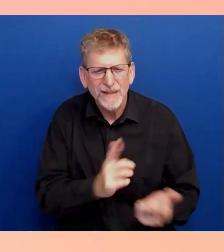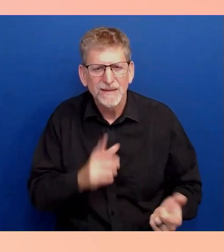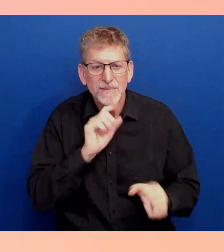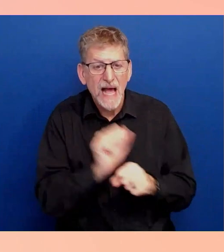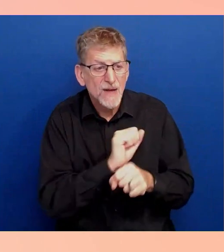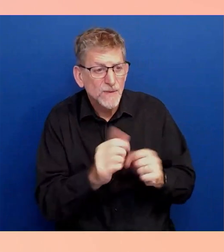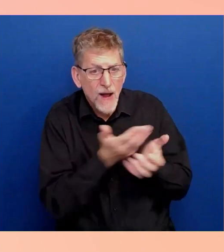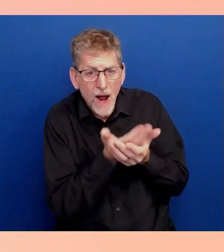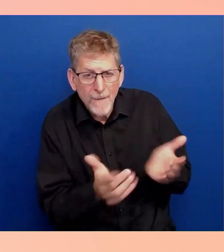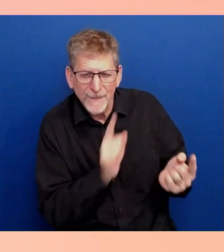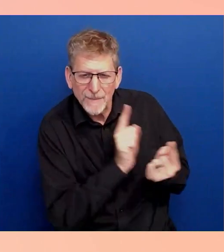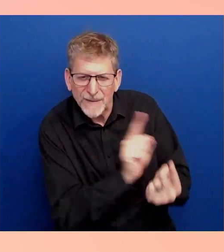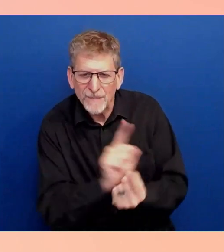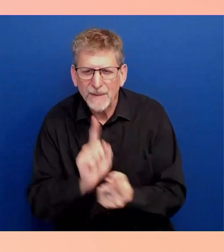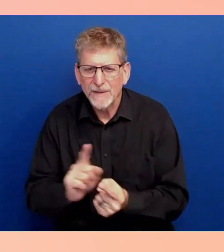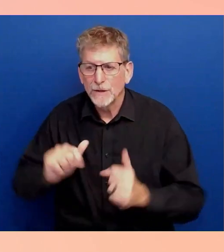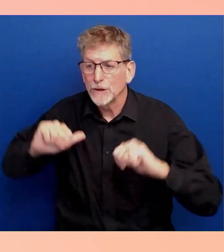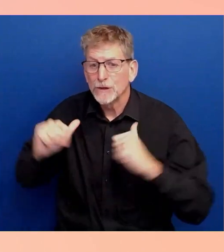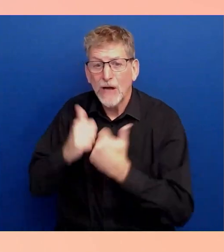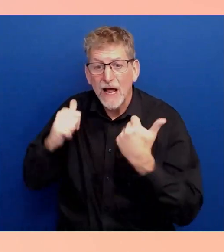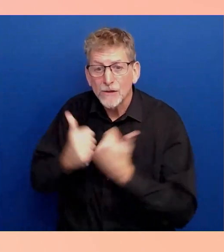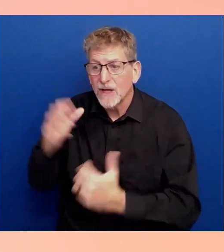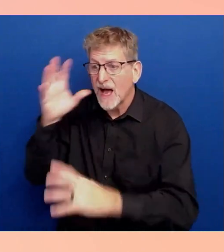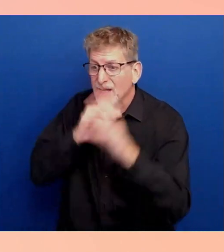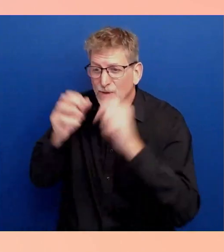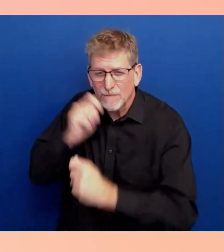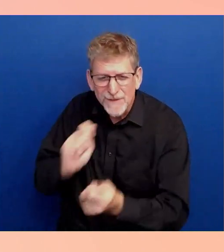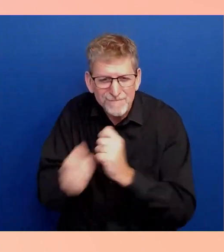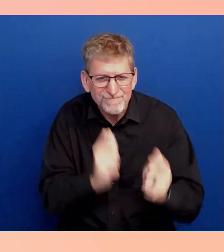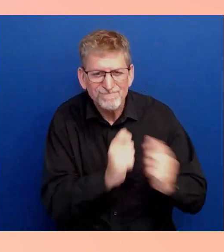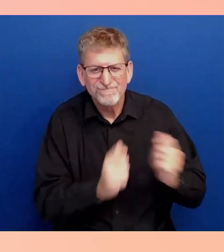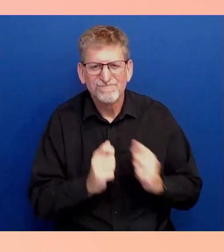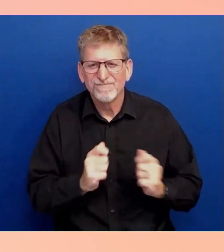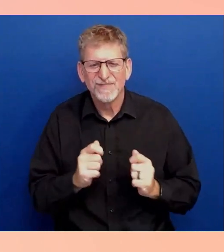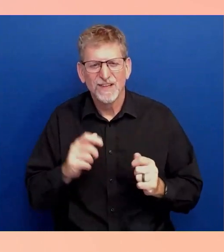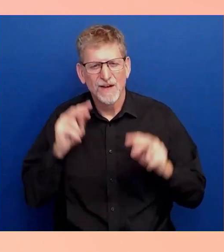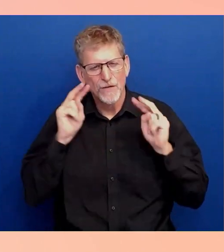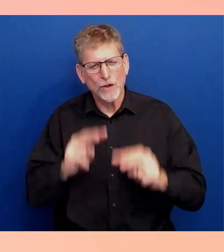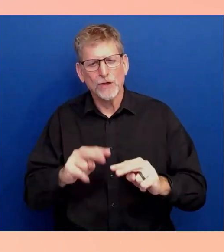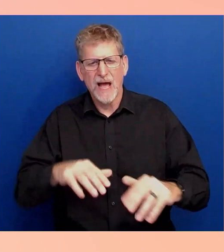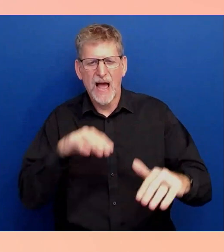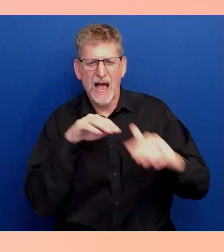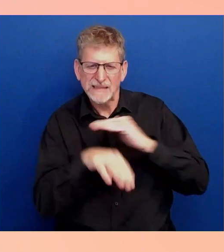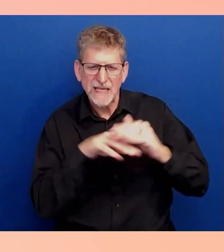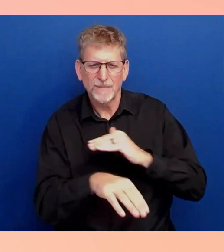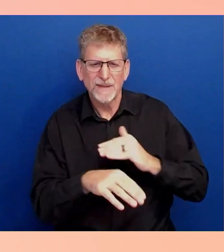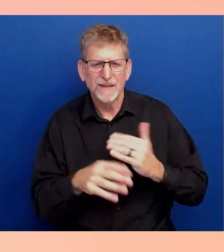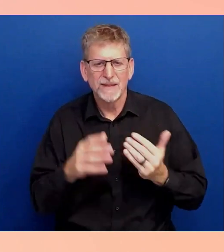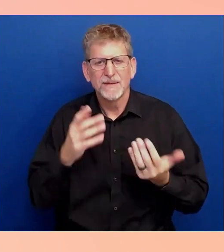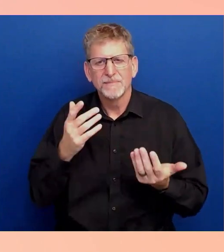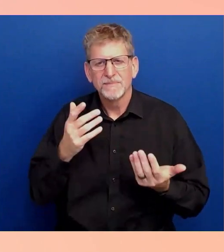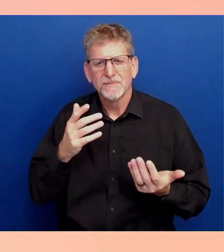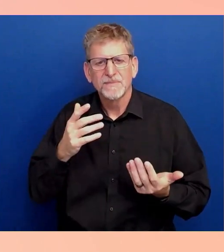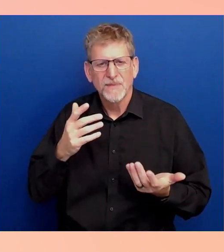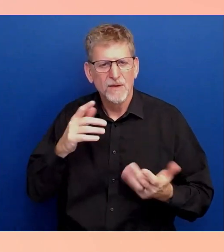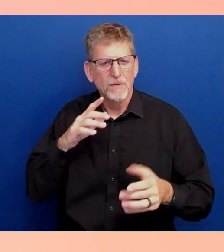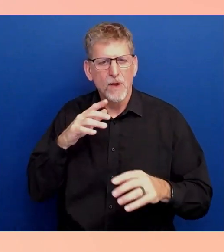you must broaden this definition to include cognitive requirements as well. I encourage you. Look at ways that you can